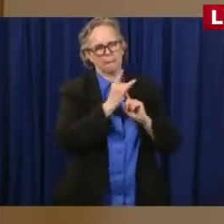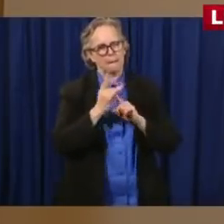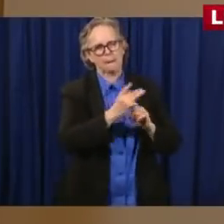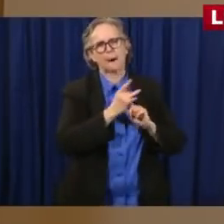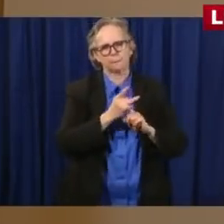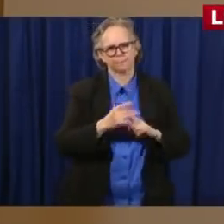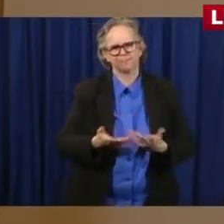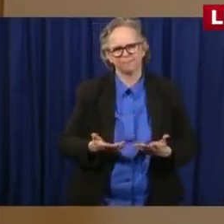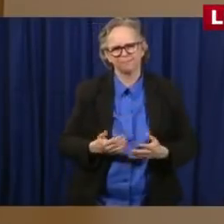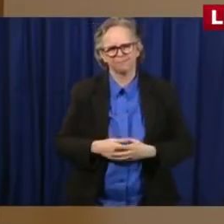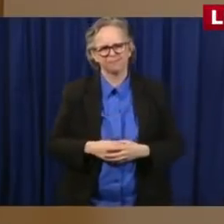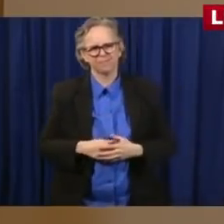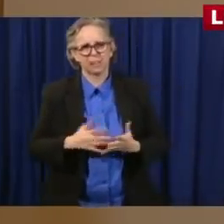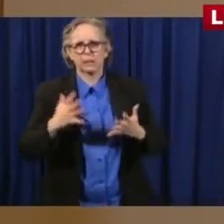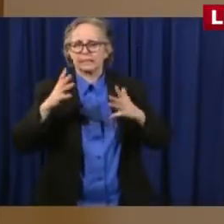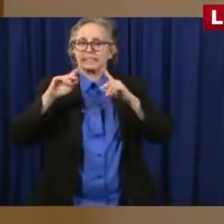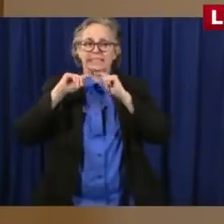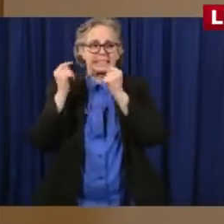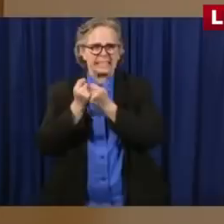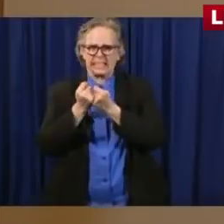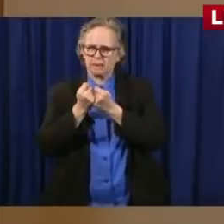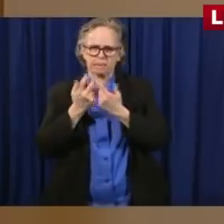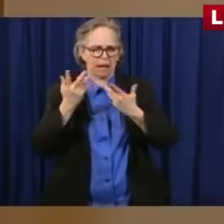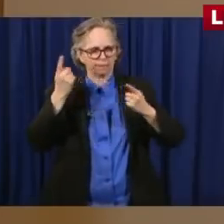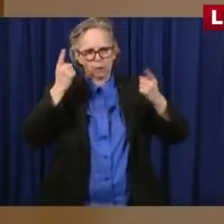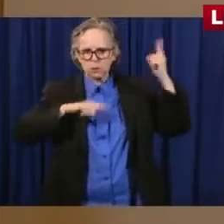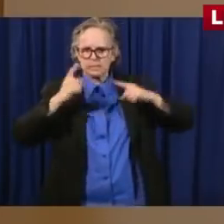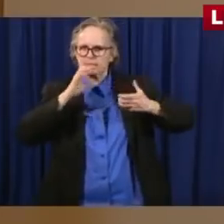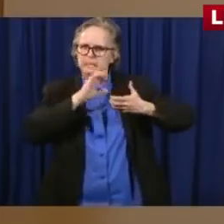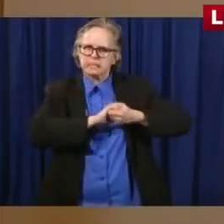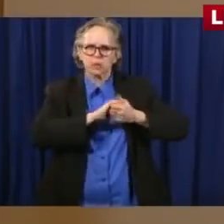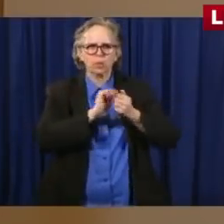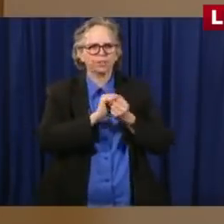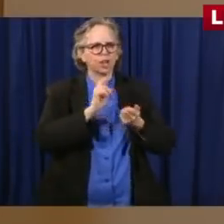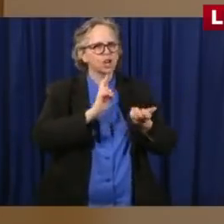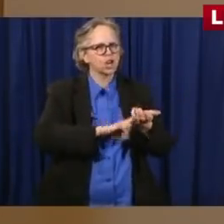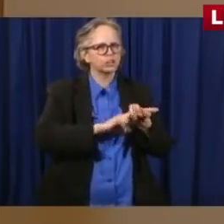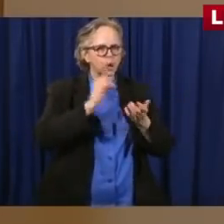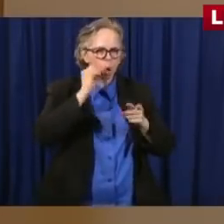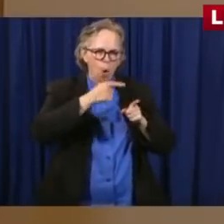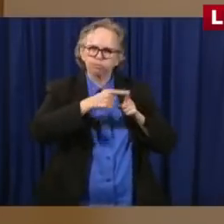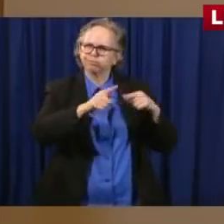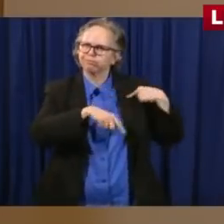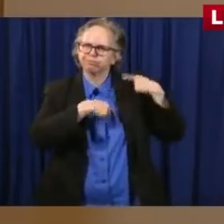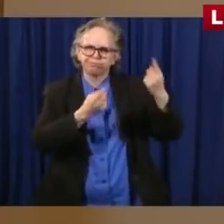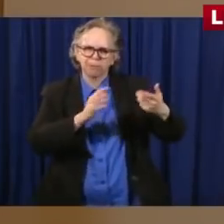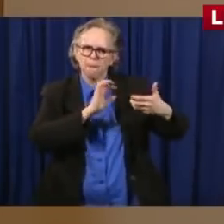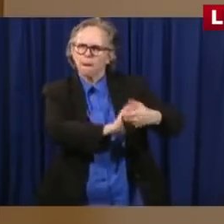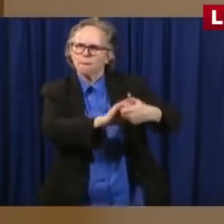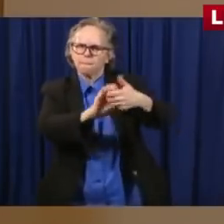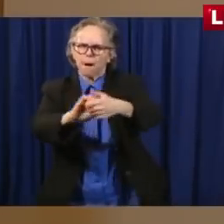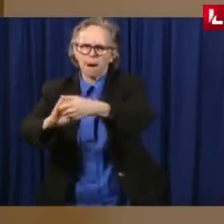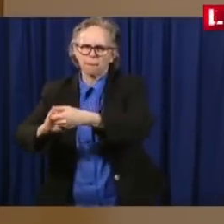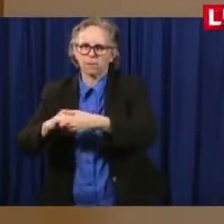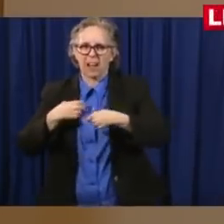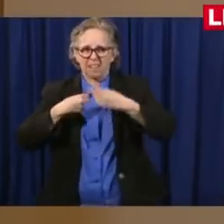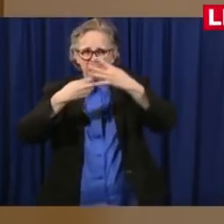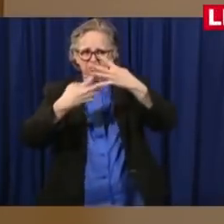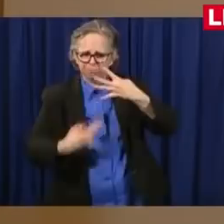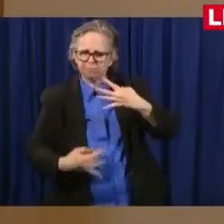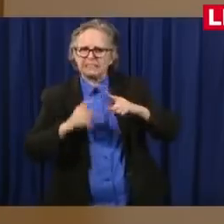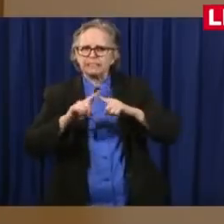CONGREGATE SETTINGS ARE GOING TO BE OUR HIGHEST RISK.